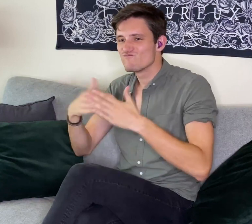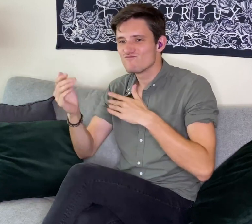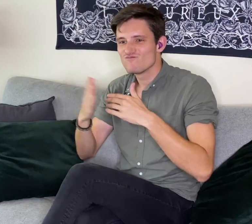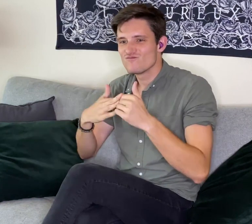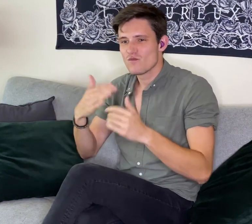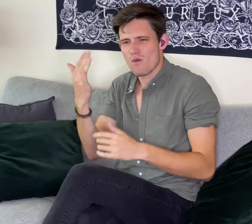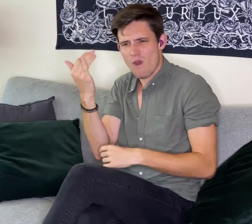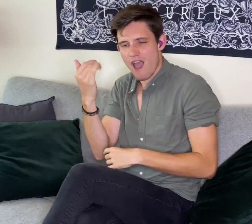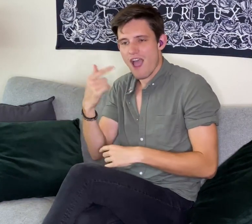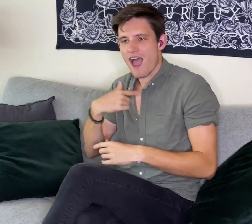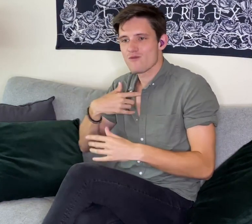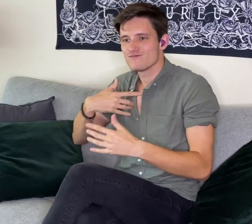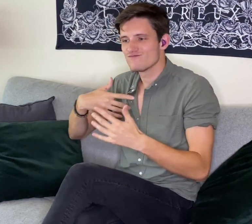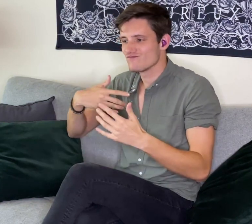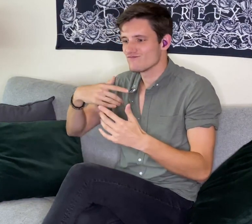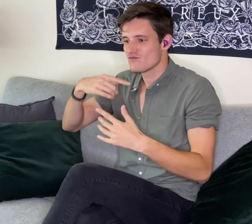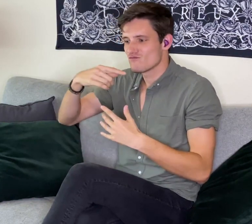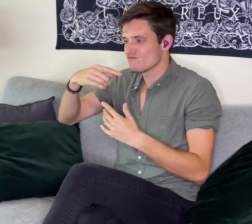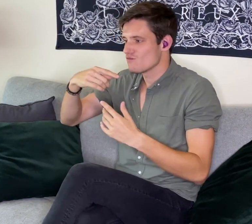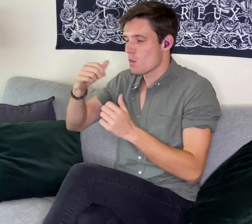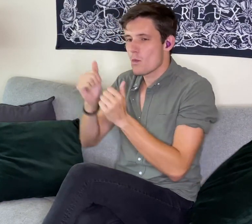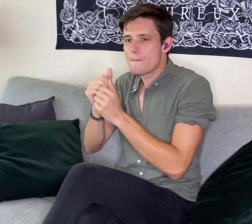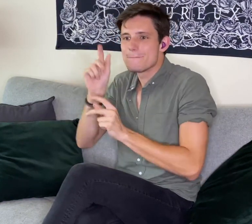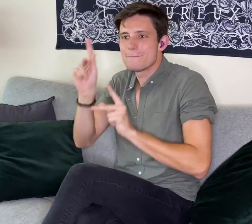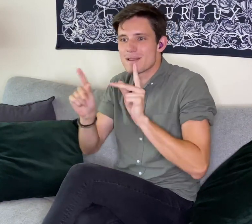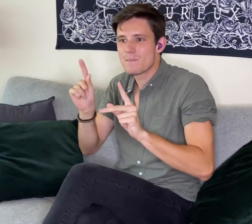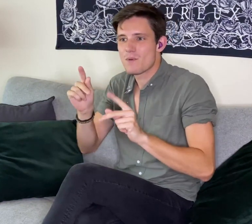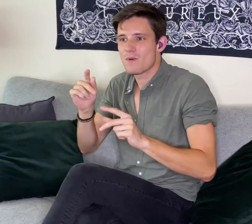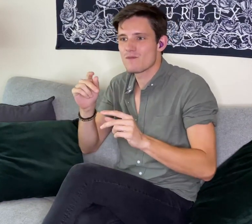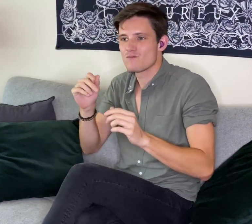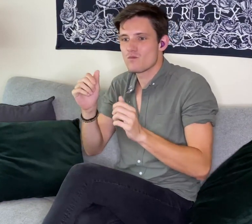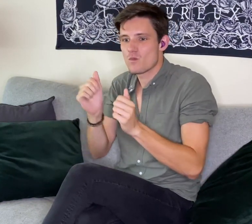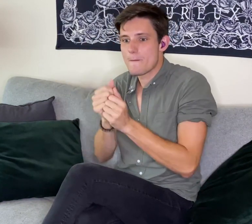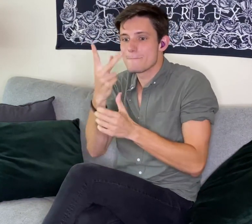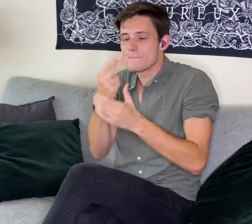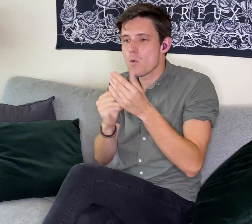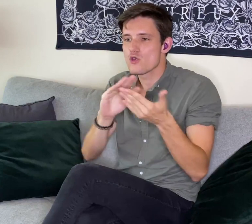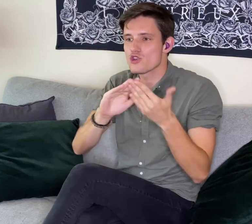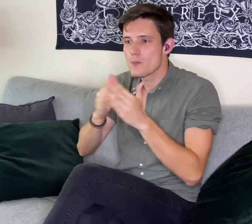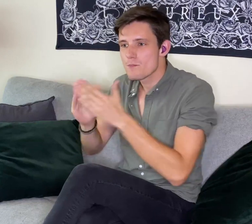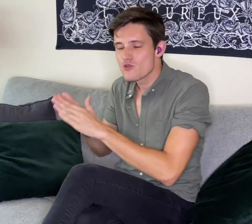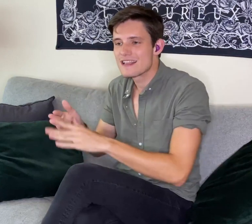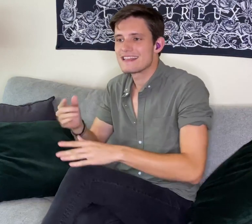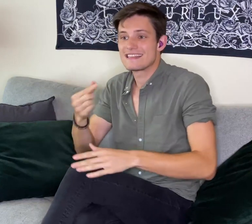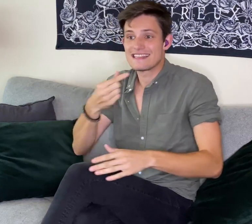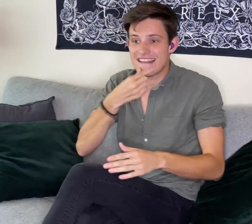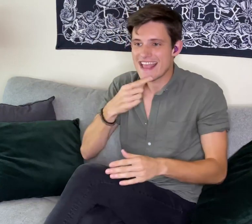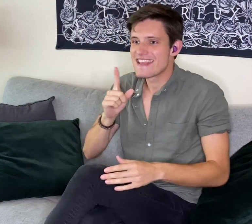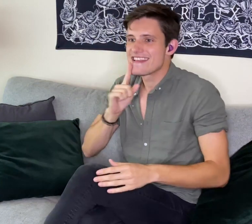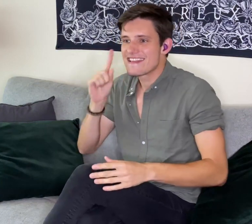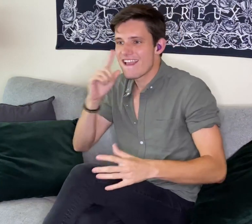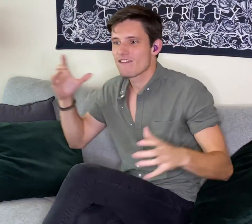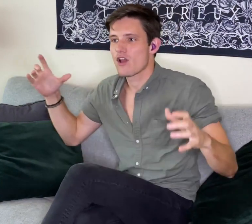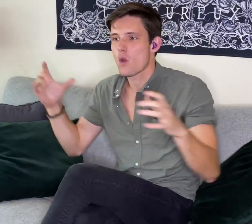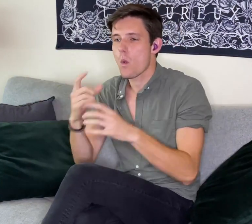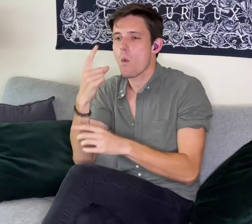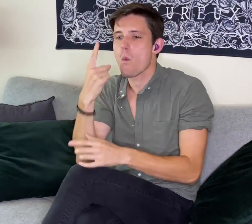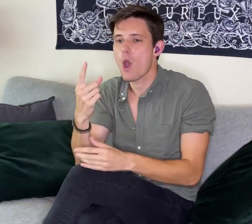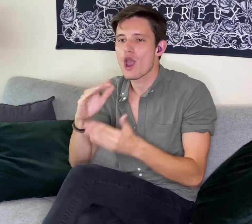and I felt very comfortable because I was around people that are a part of not two separate communities but one